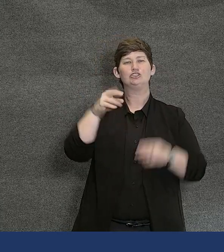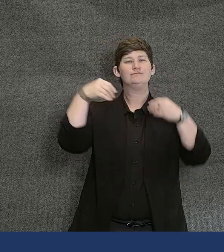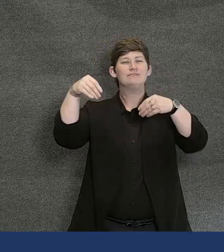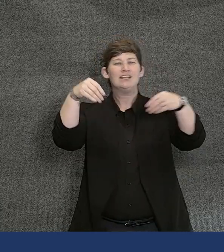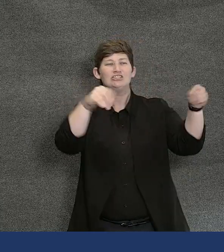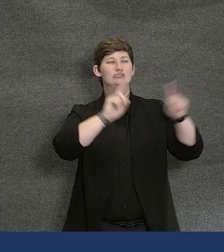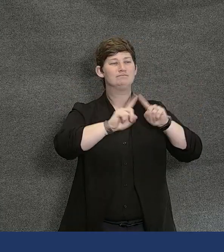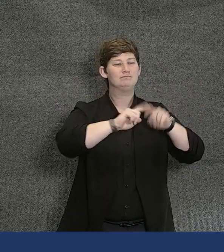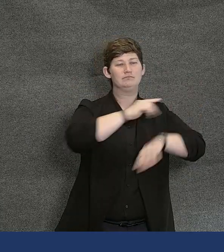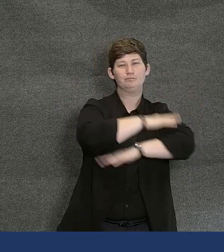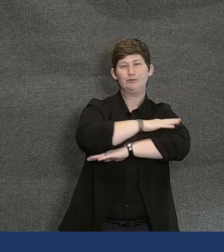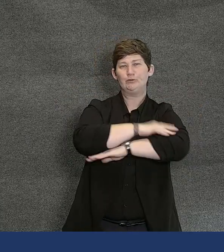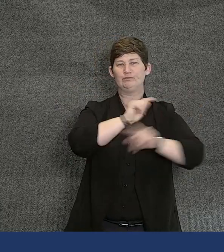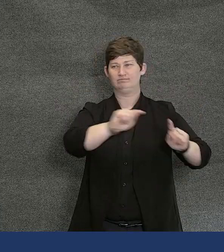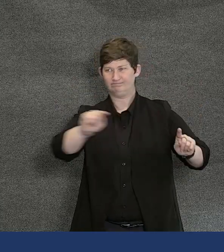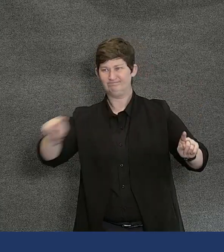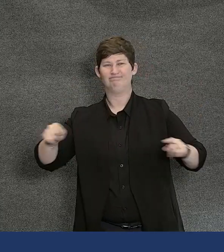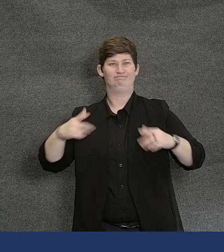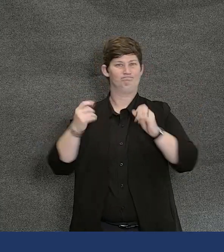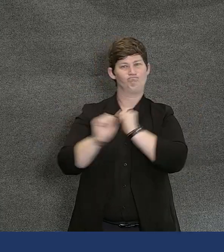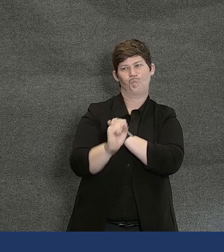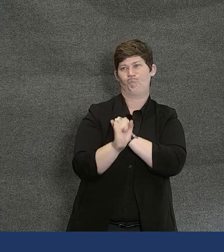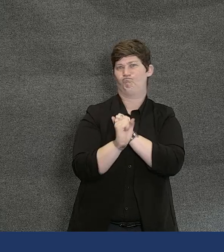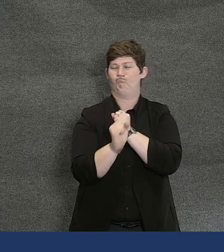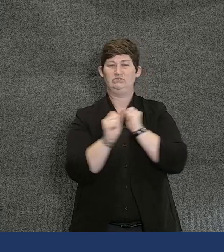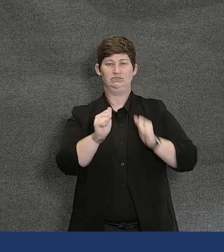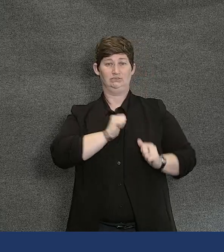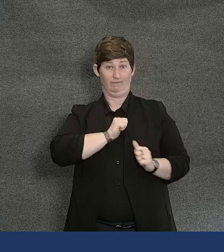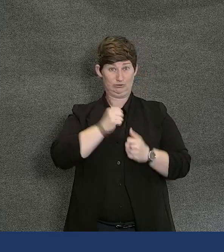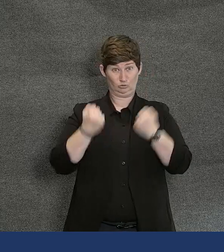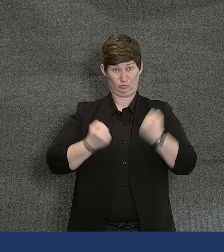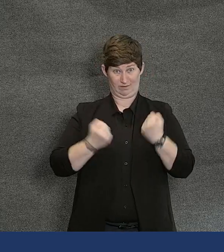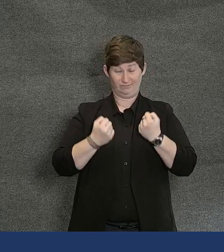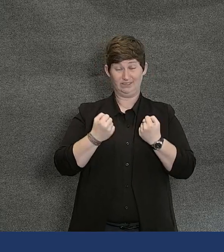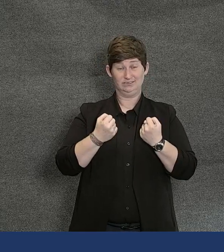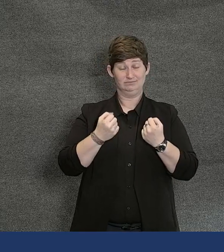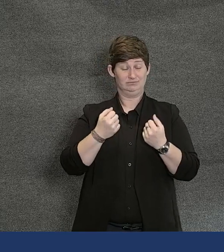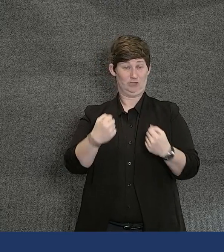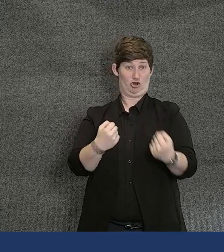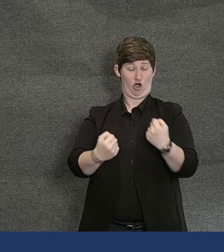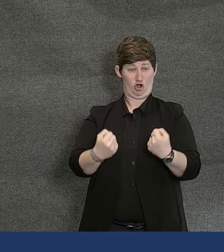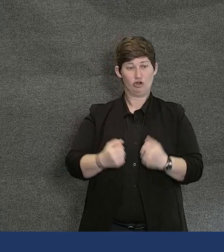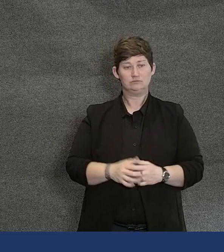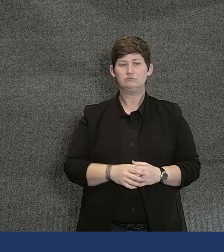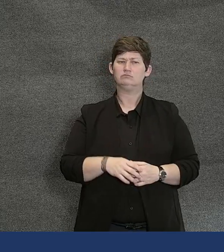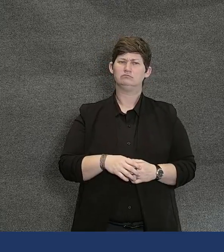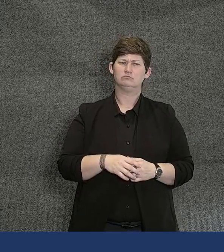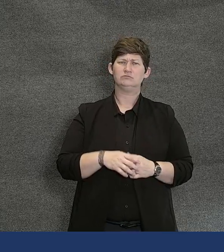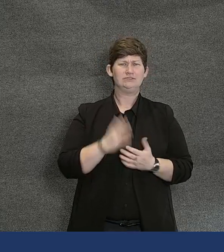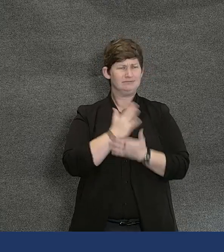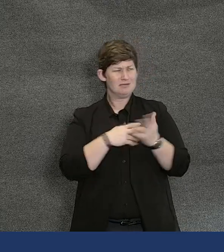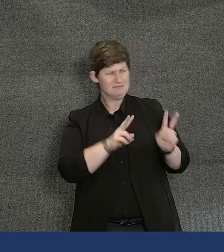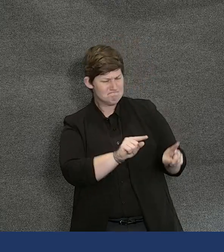including several promising-looking shuttle type vehicles. But when I talk to the companies about their products